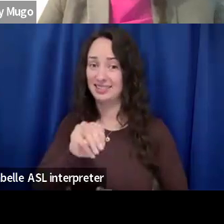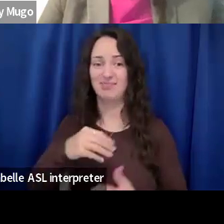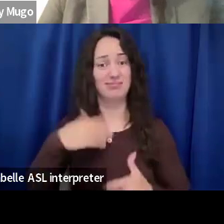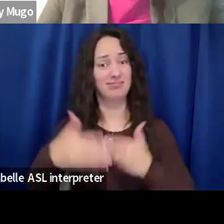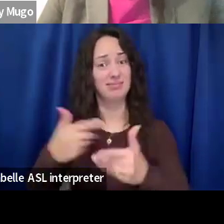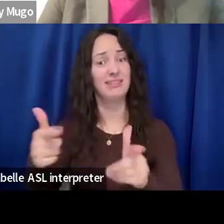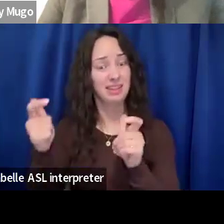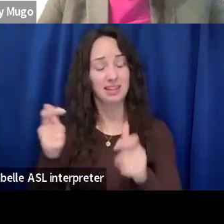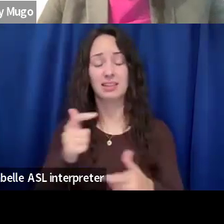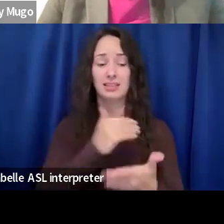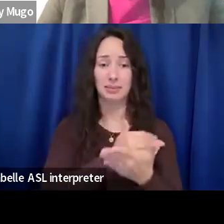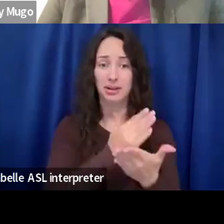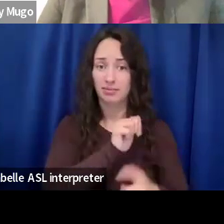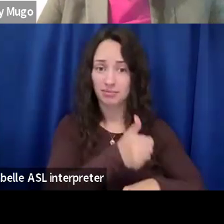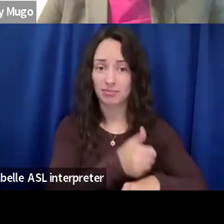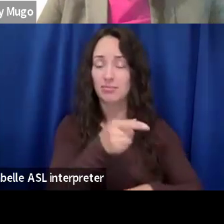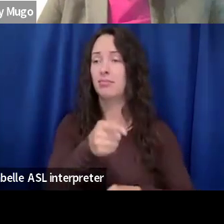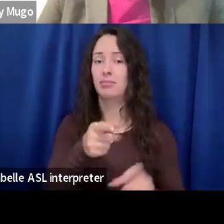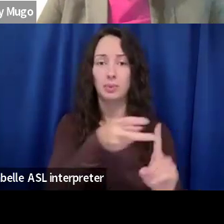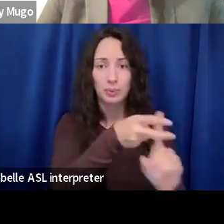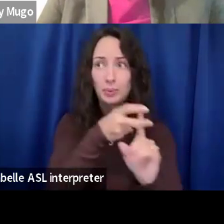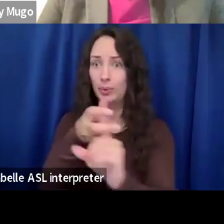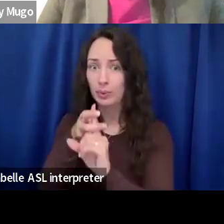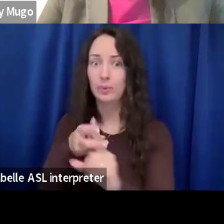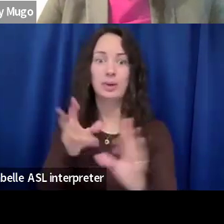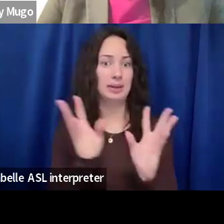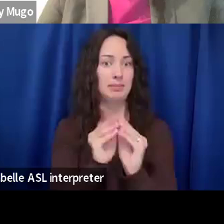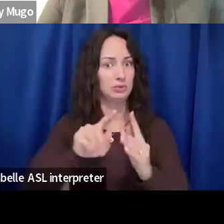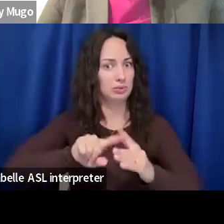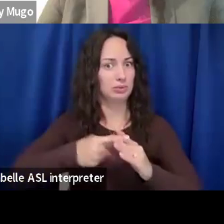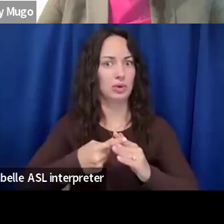the budget and start recruitment,